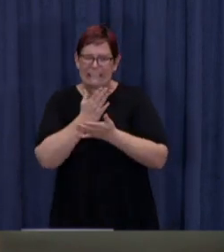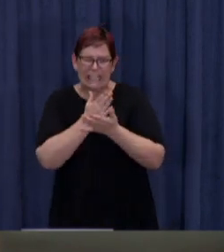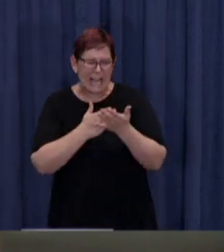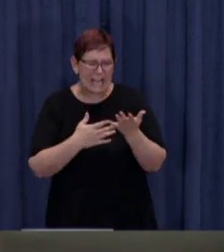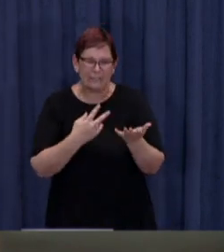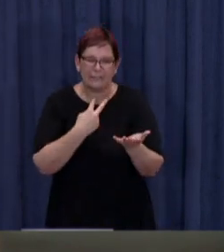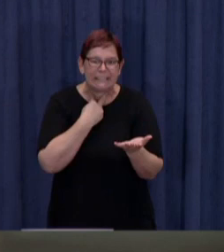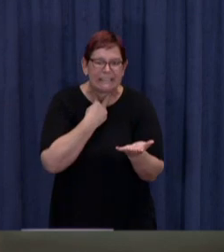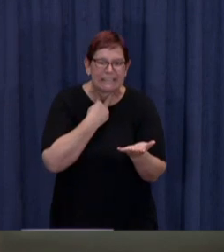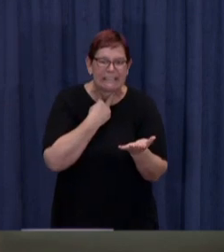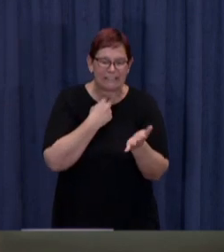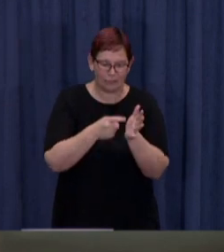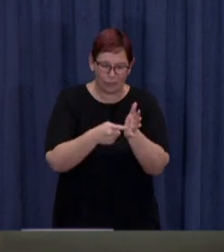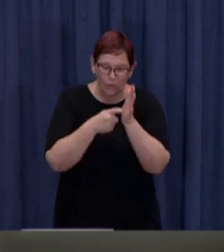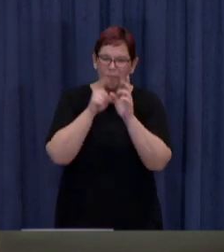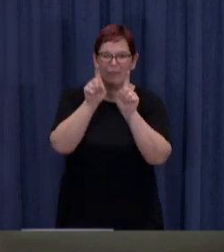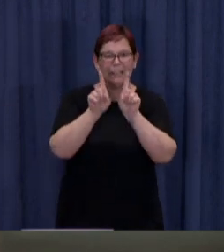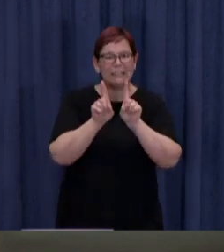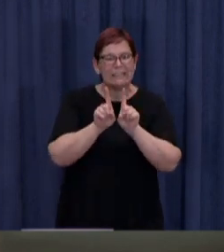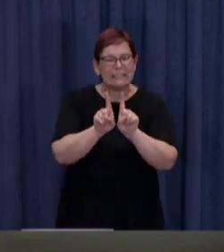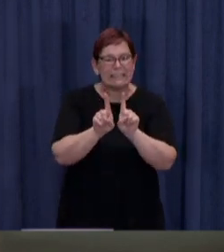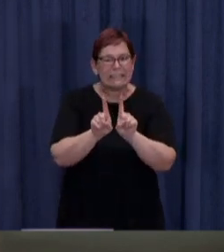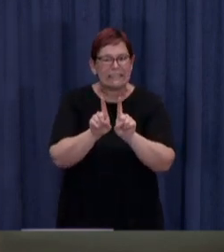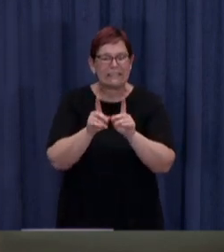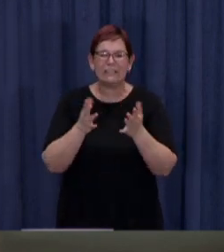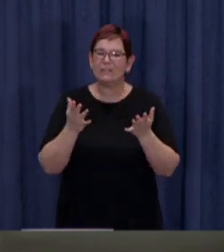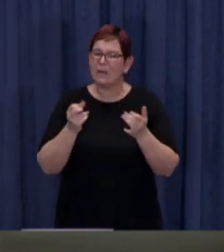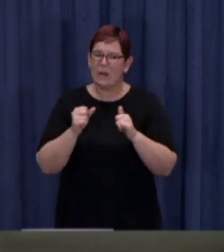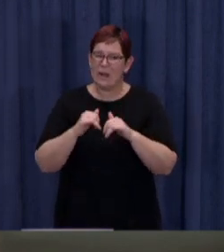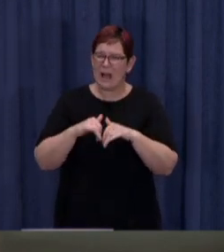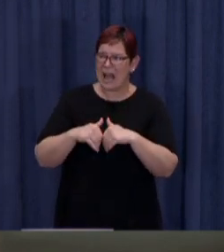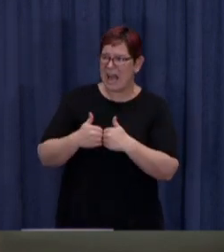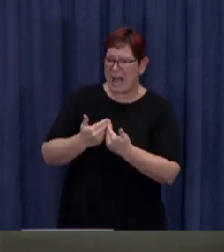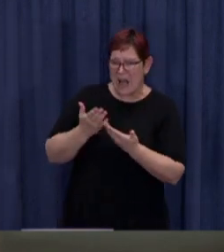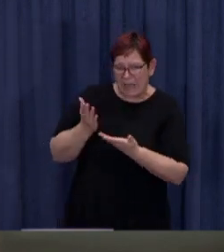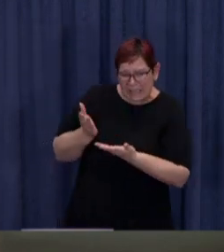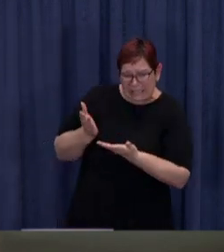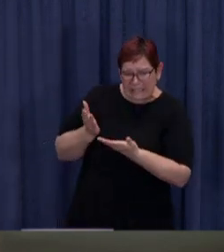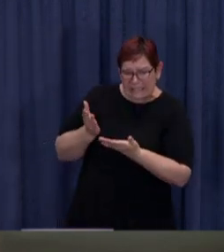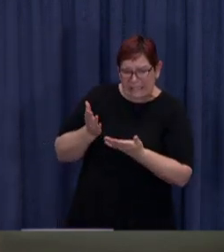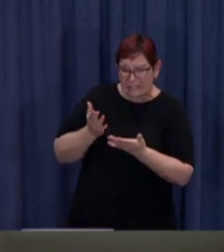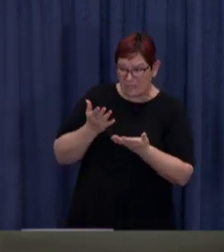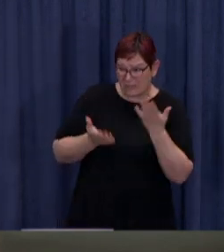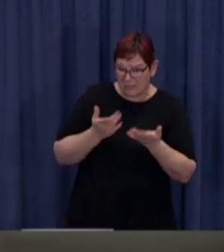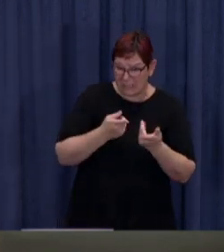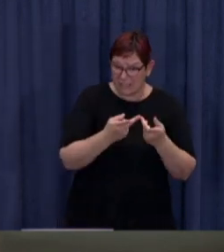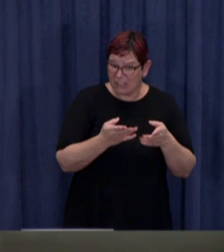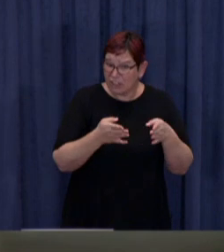asked the question which many of you would ask which is well if you took the work out that has to be done shoulder-to-shoulder as clearly being